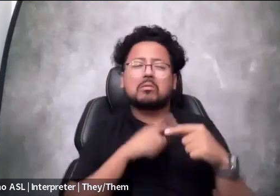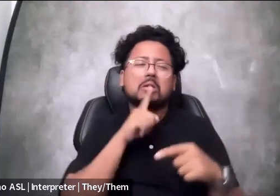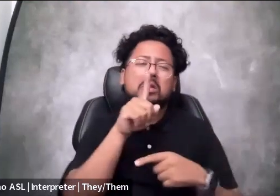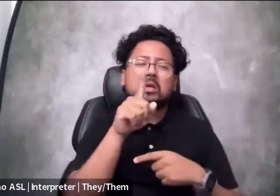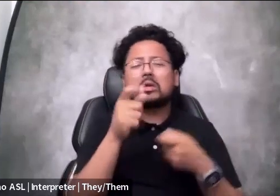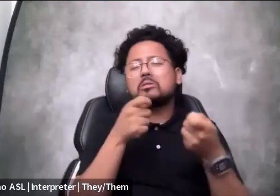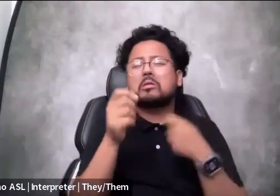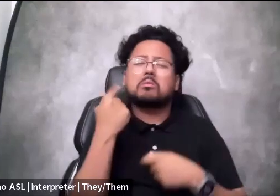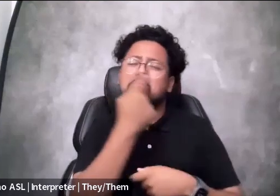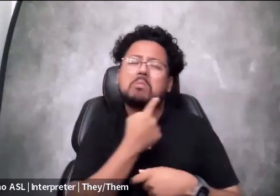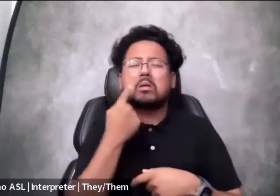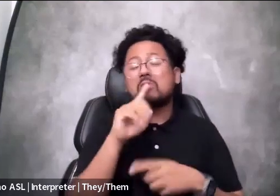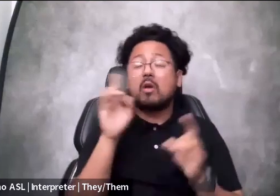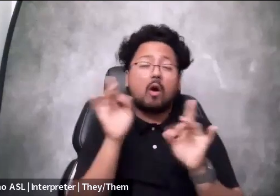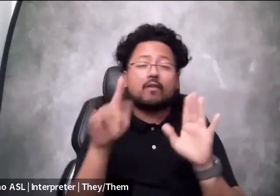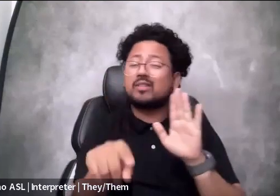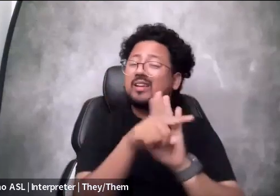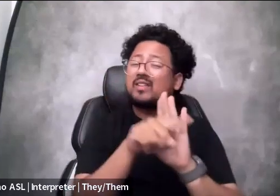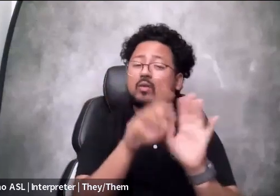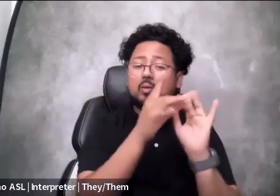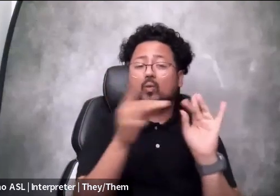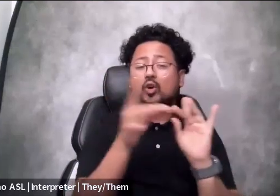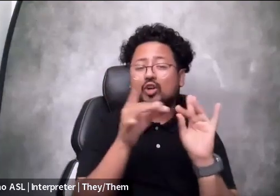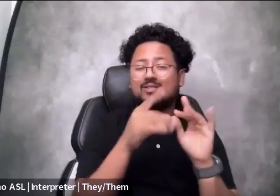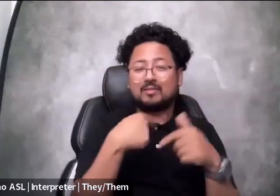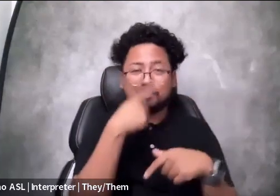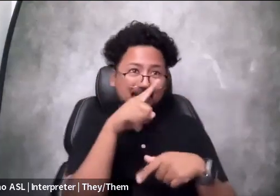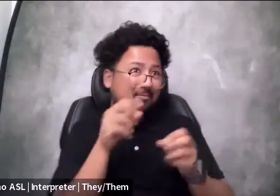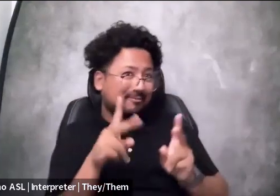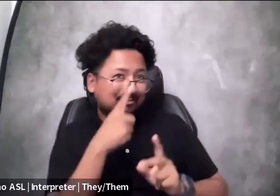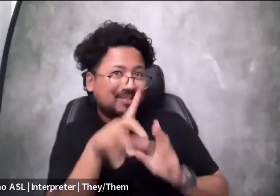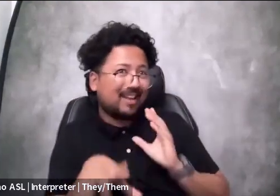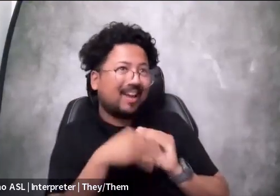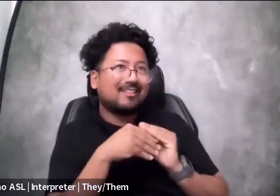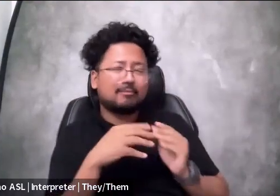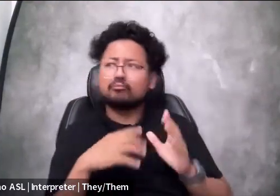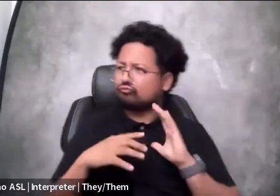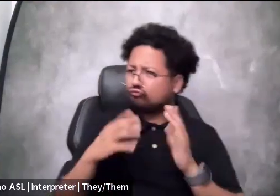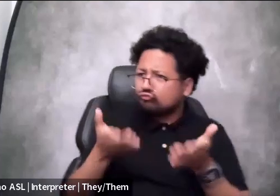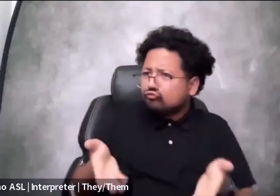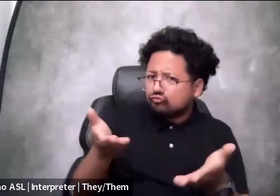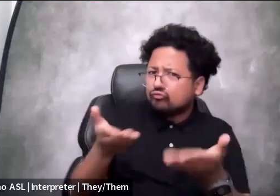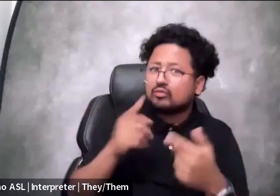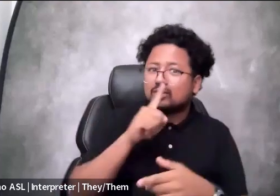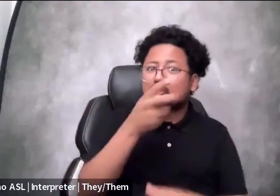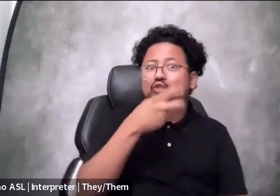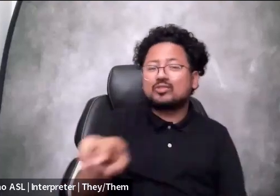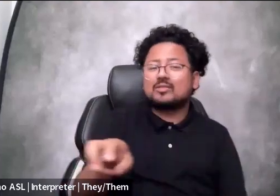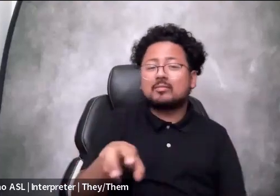fucking terrible thing what I did. Can I take this opportunity to do a little reading thing? Yes. Yes. That. Was a great, so in my first book I was like,